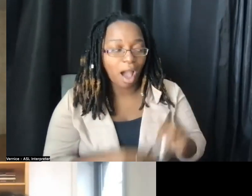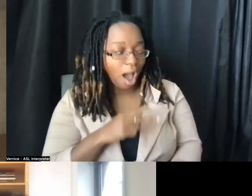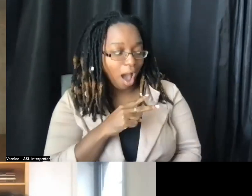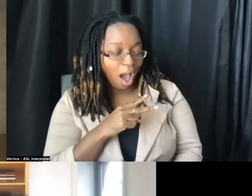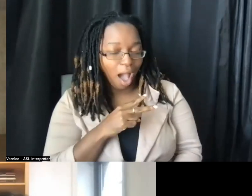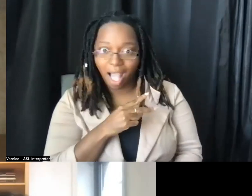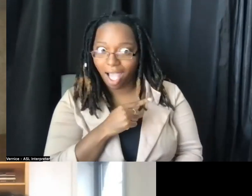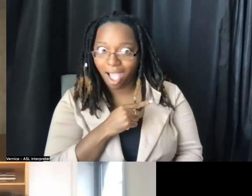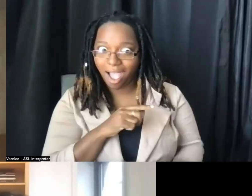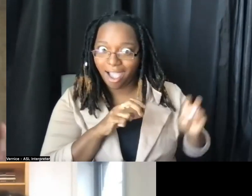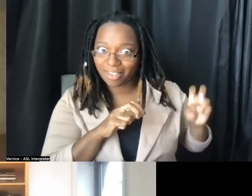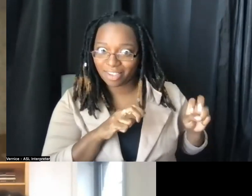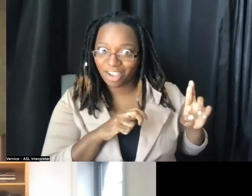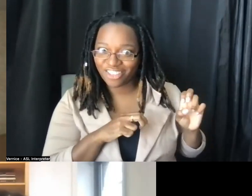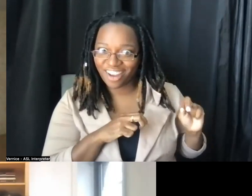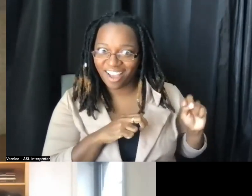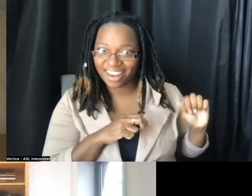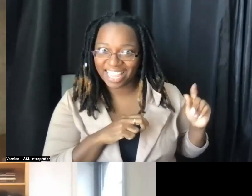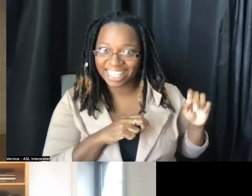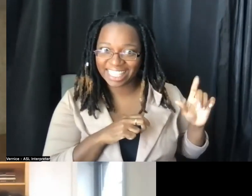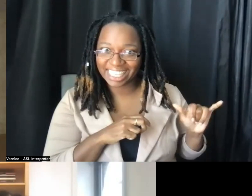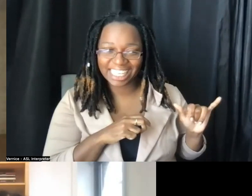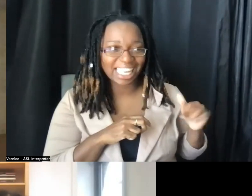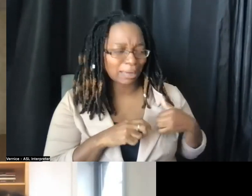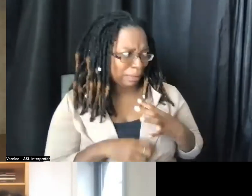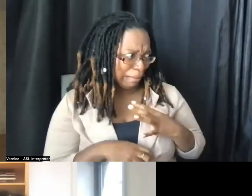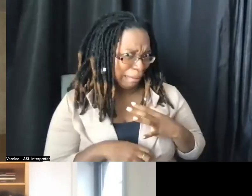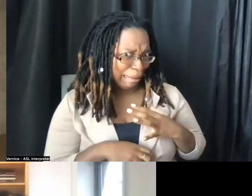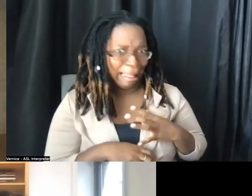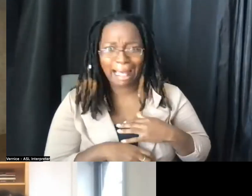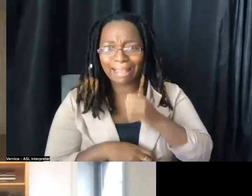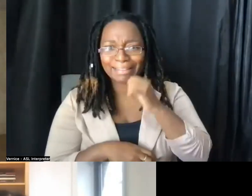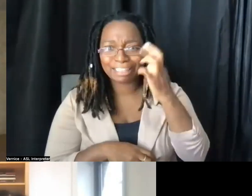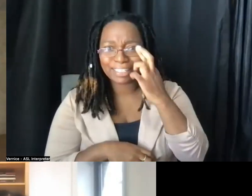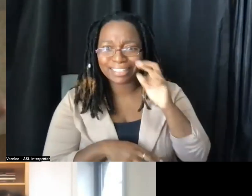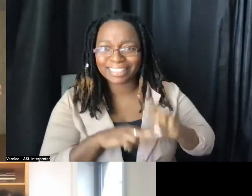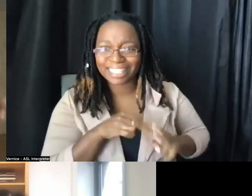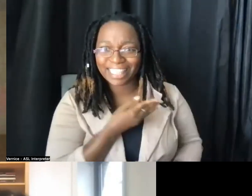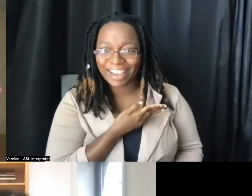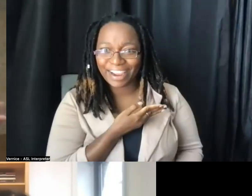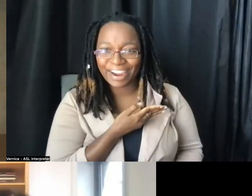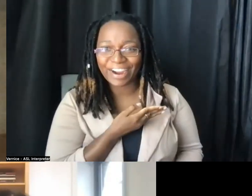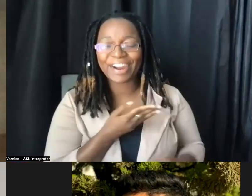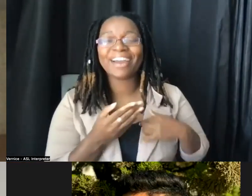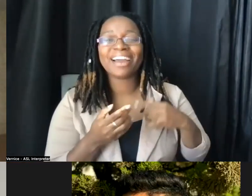And I was like oh my God! I sat next to this artist. It was Ron AC